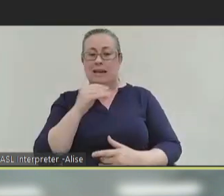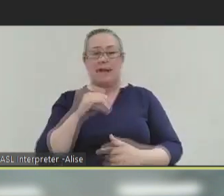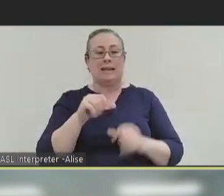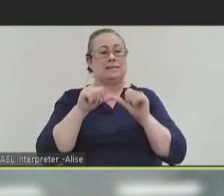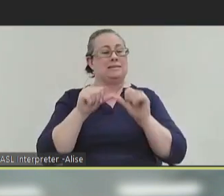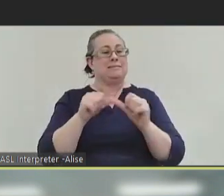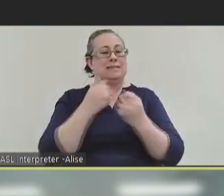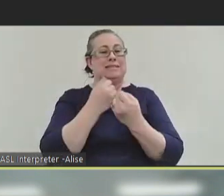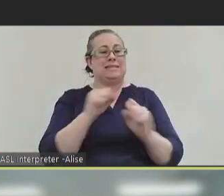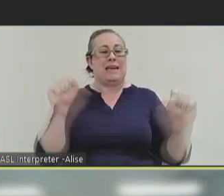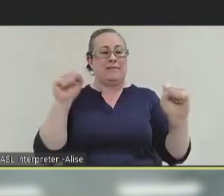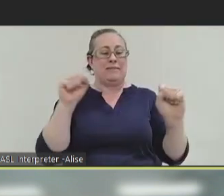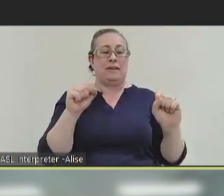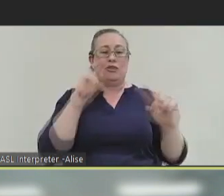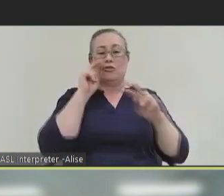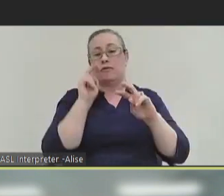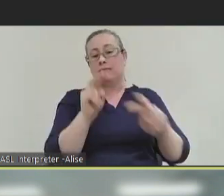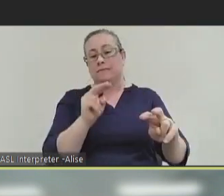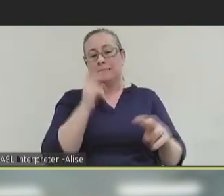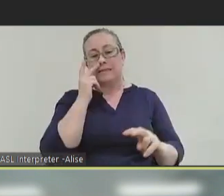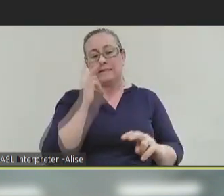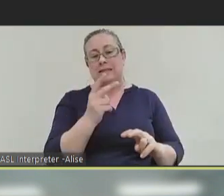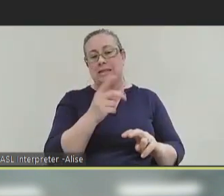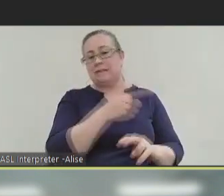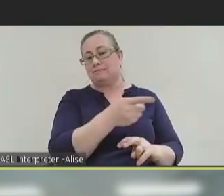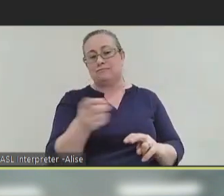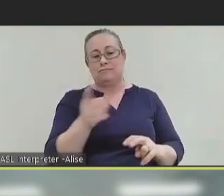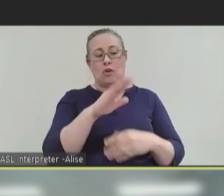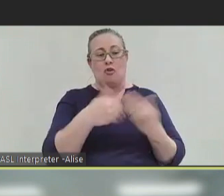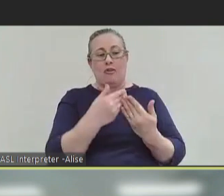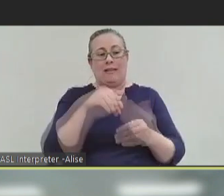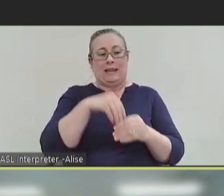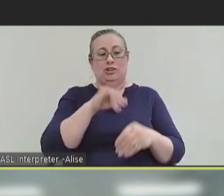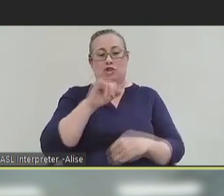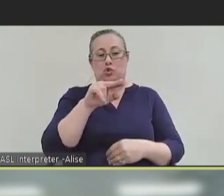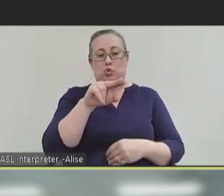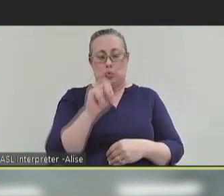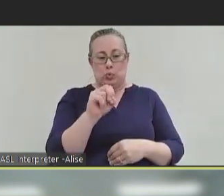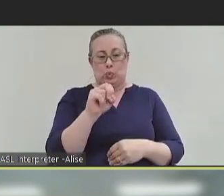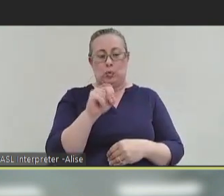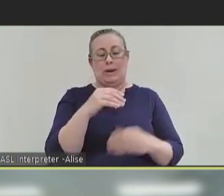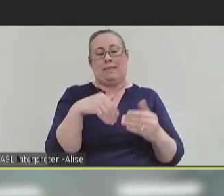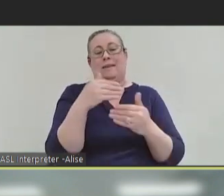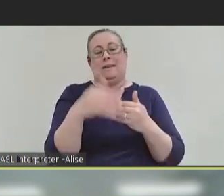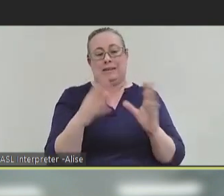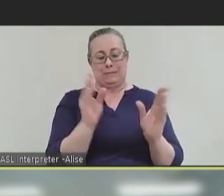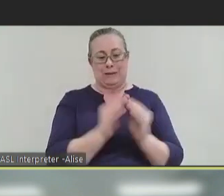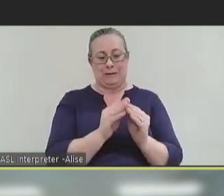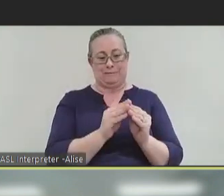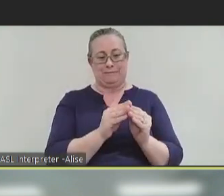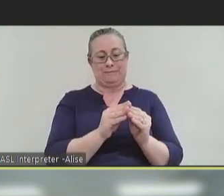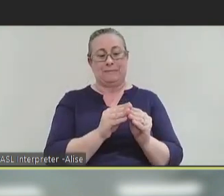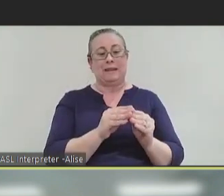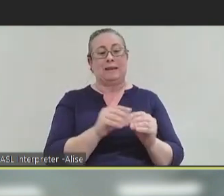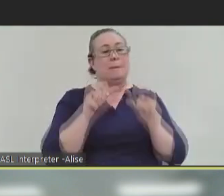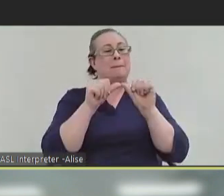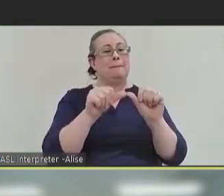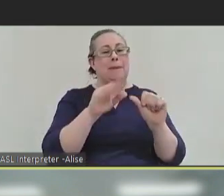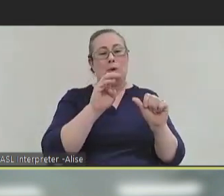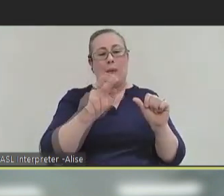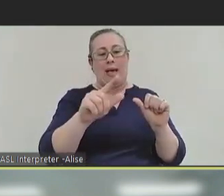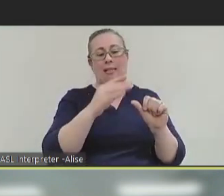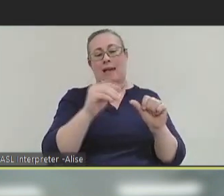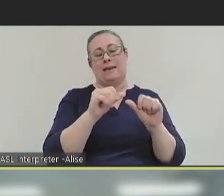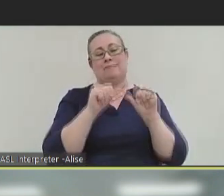forward to hopefully seeing all of you all in June at our next meeting. Be well and be safe.